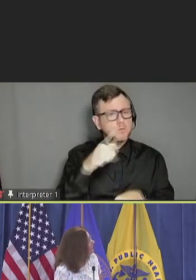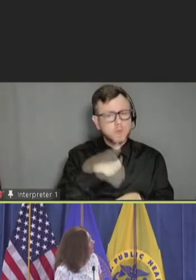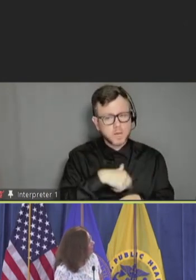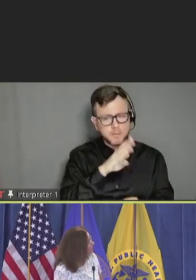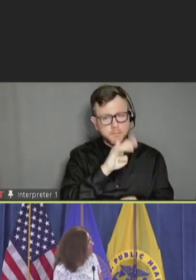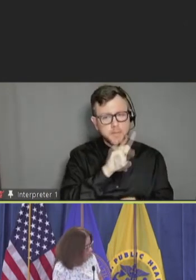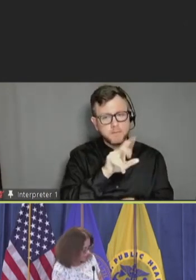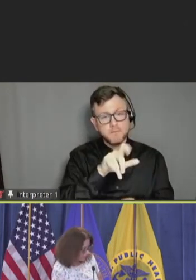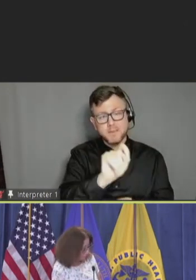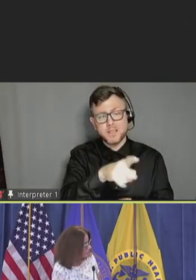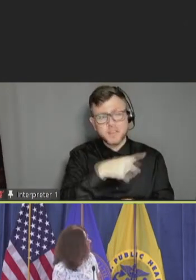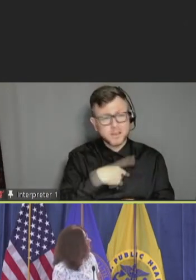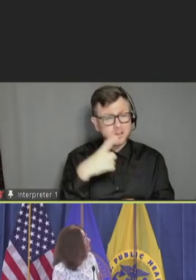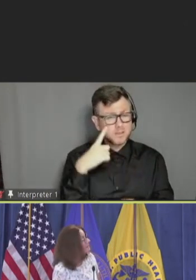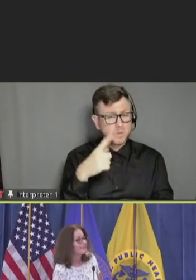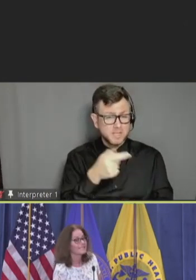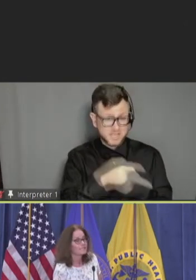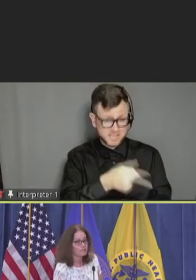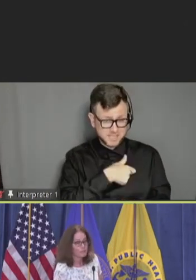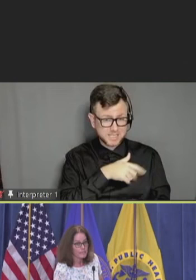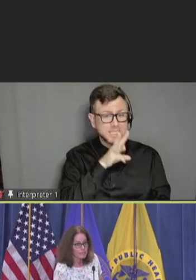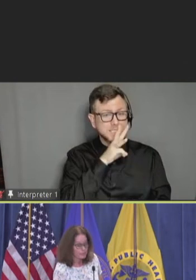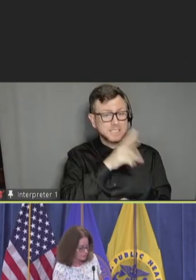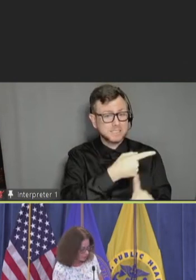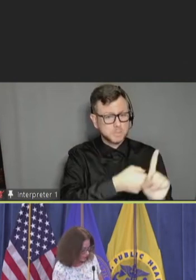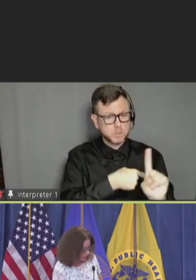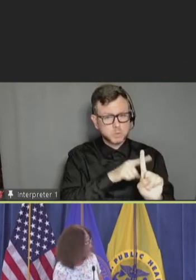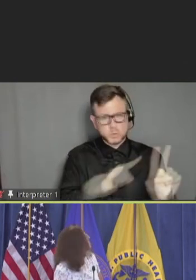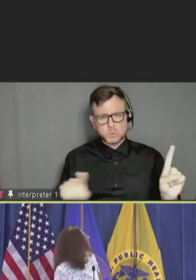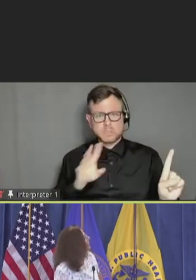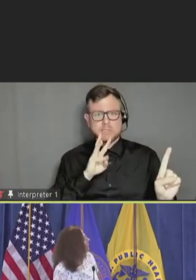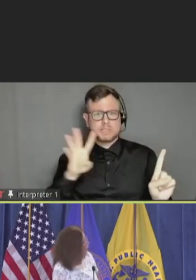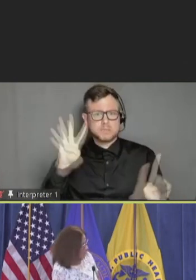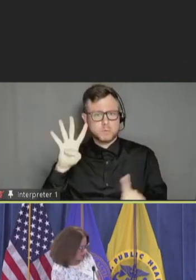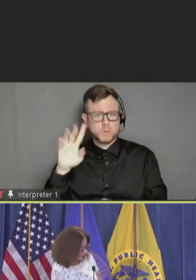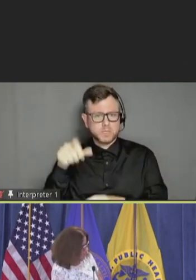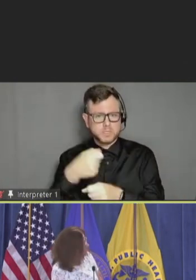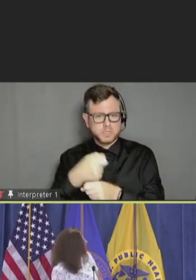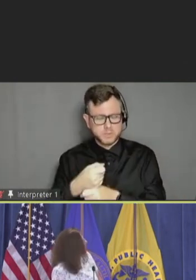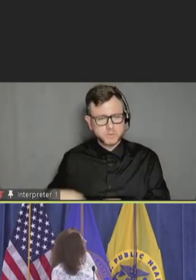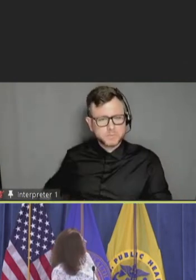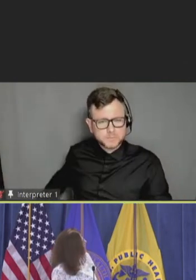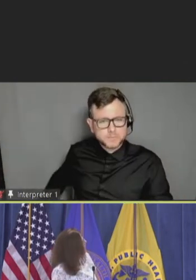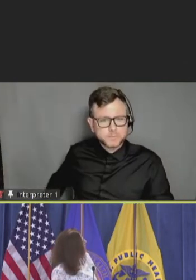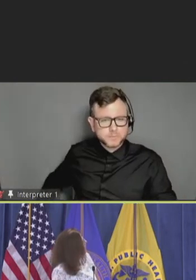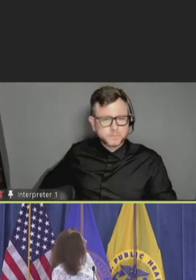Now, the slide includes 6 months to 64 years. So -- but I've put a box around here.